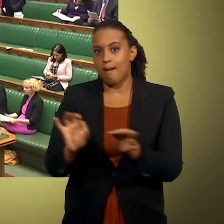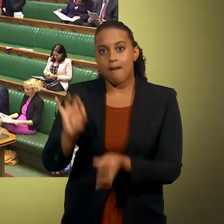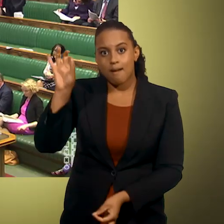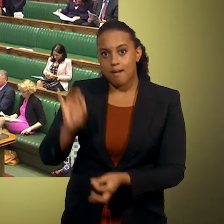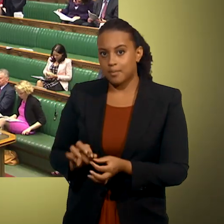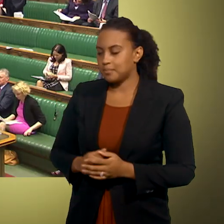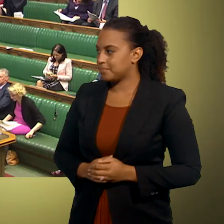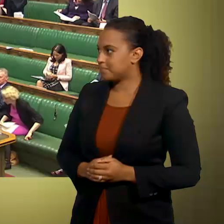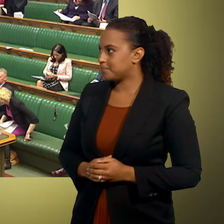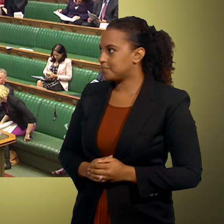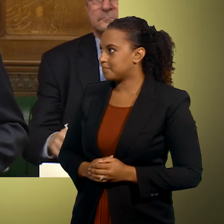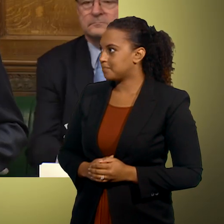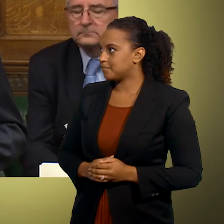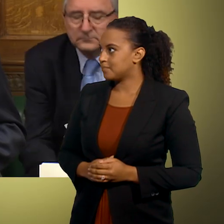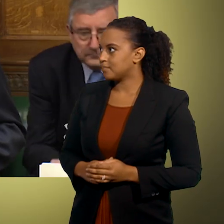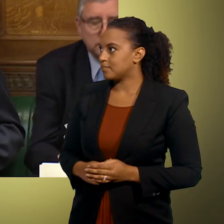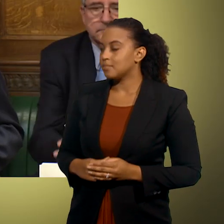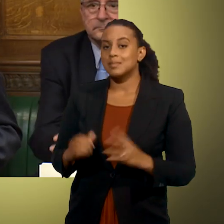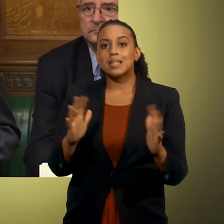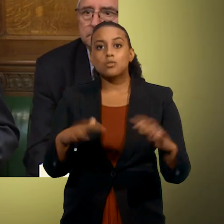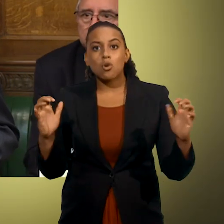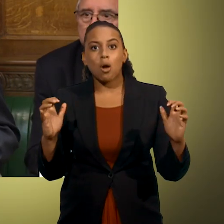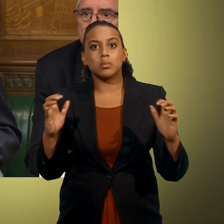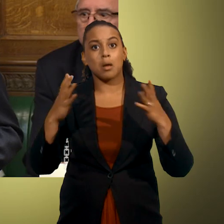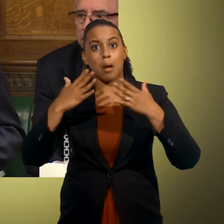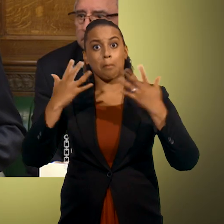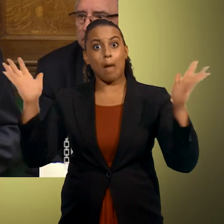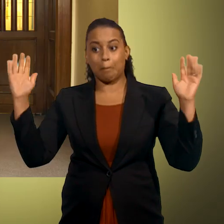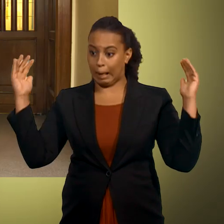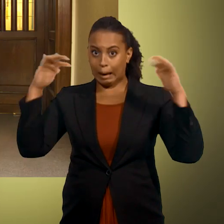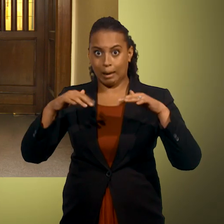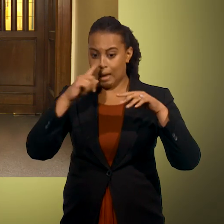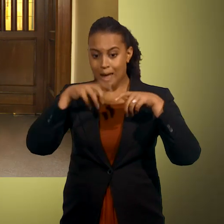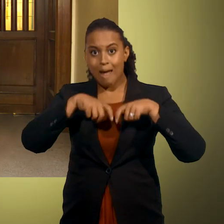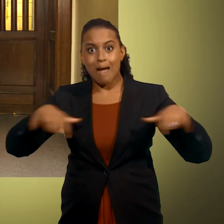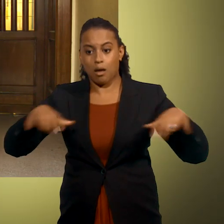The public gallery of the House of Commons has step-free access via the same lift.